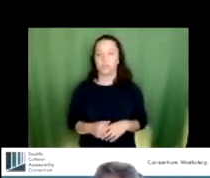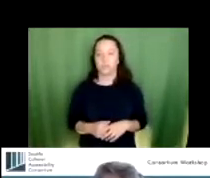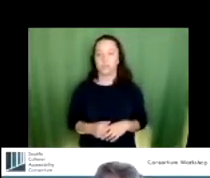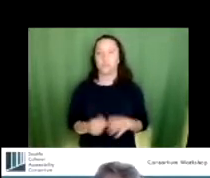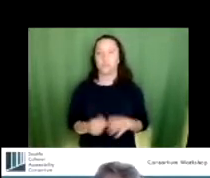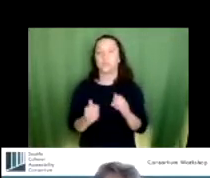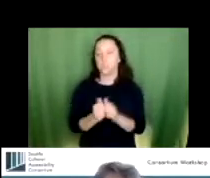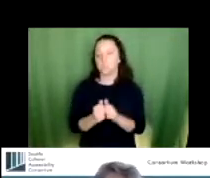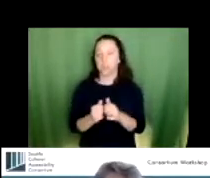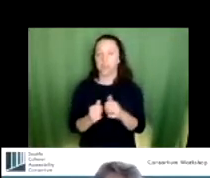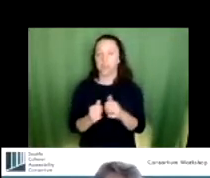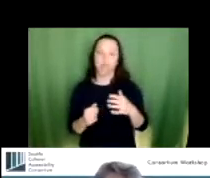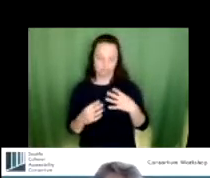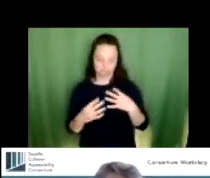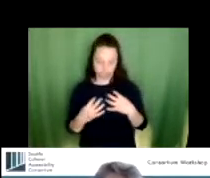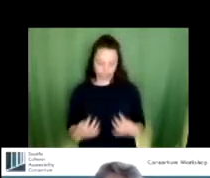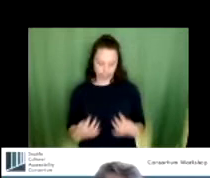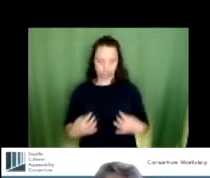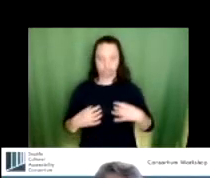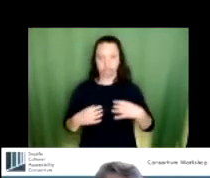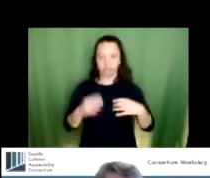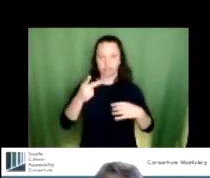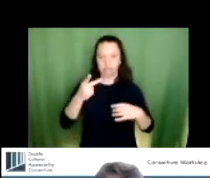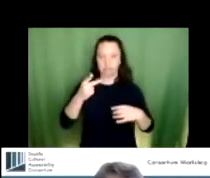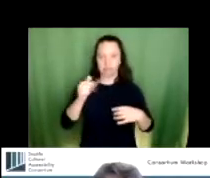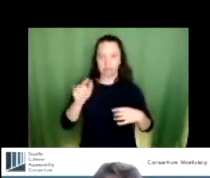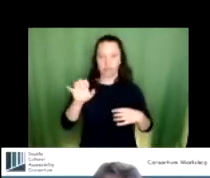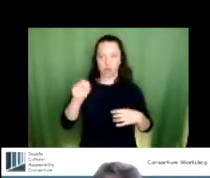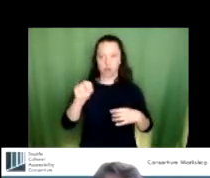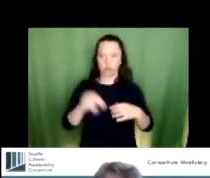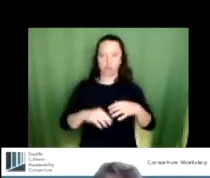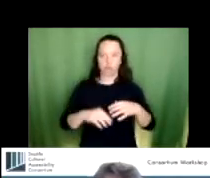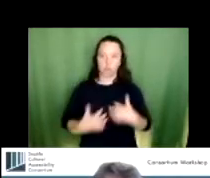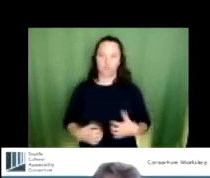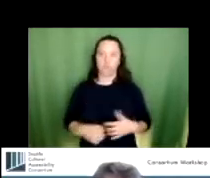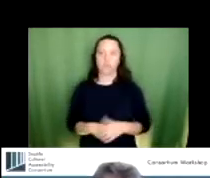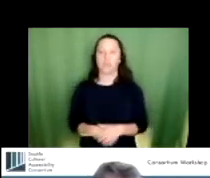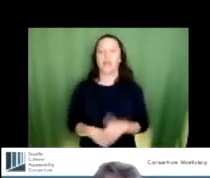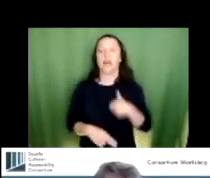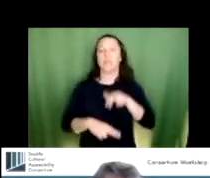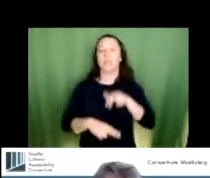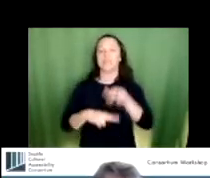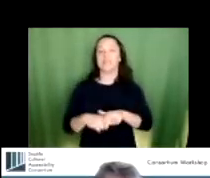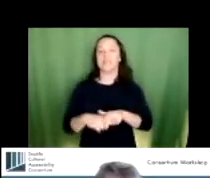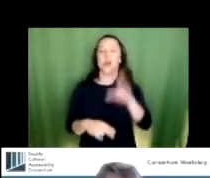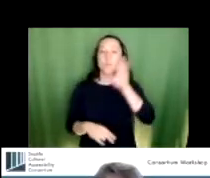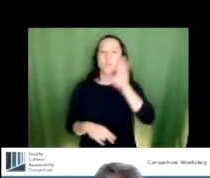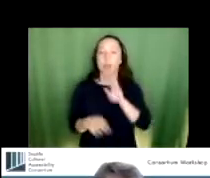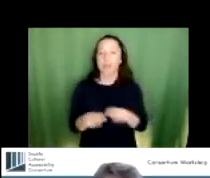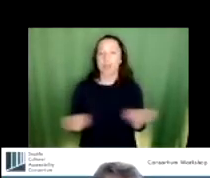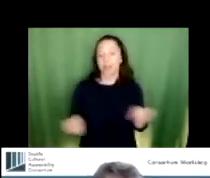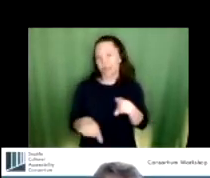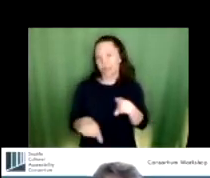And I am sitting on a brown sofa which you can't see but there is a virtual background that I am